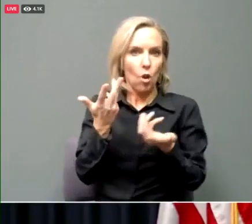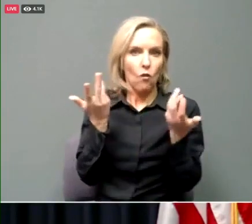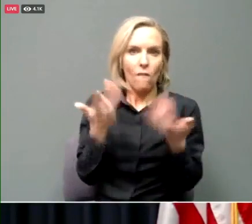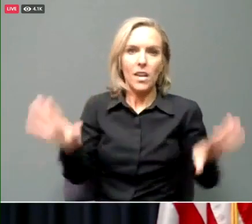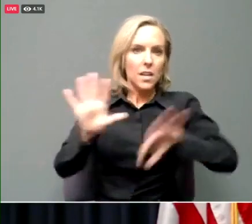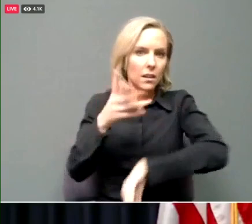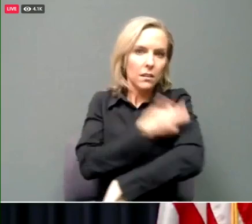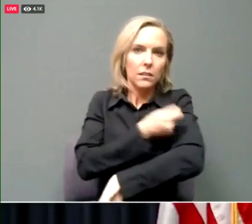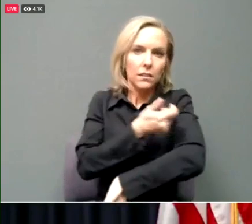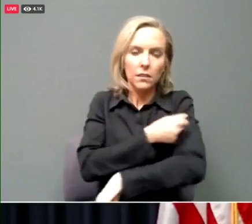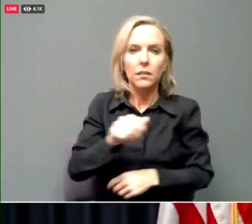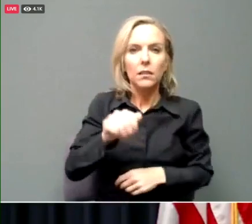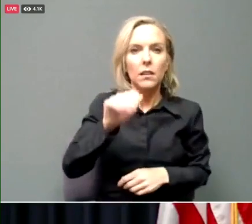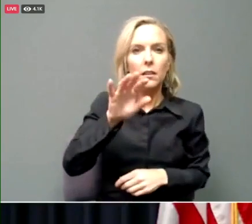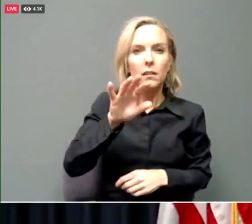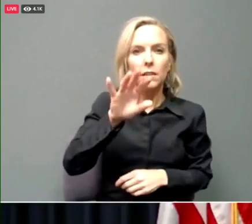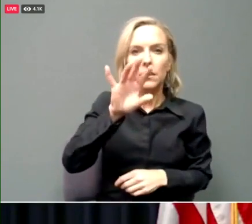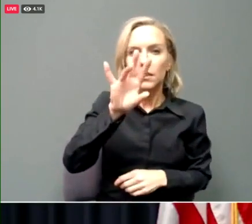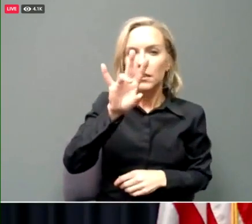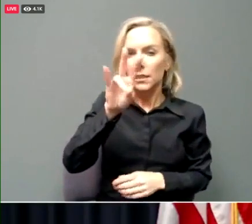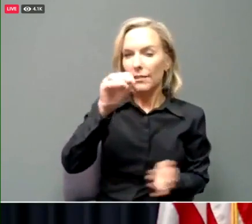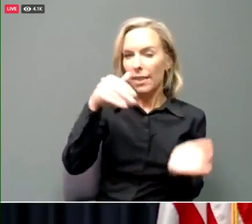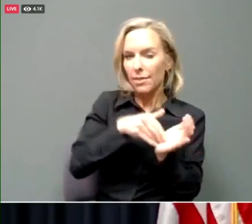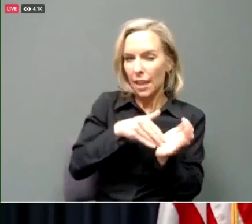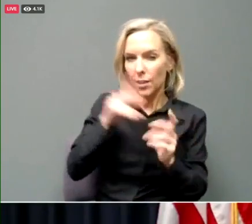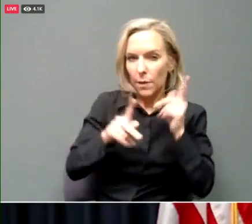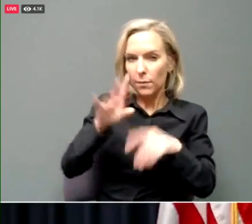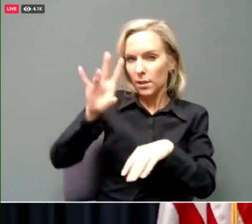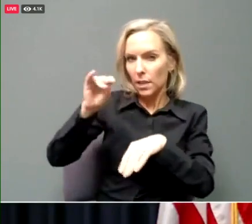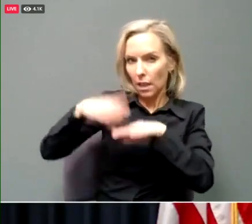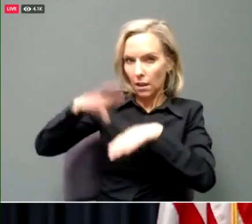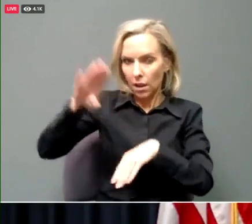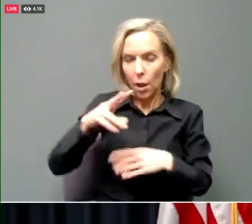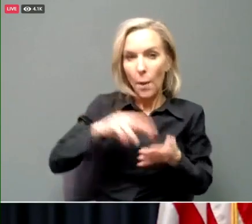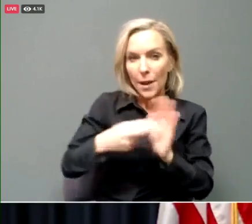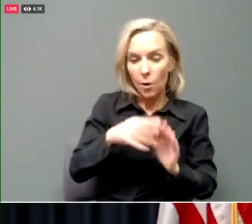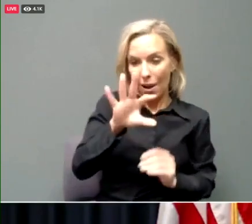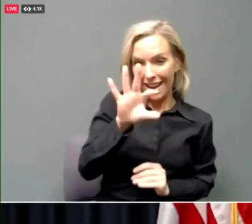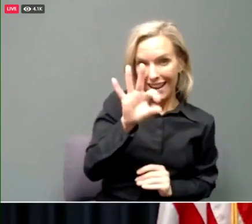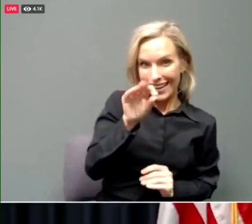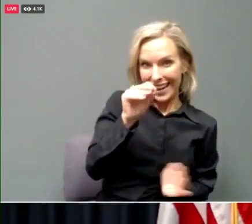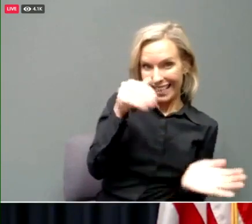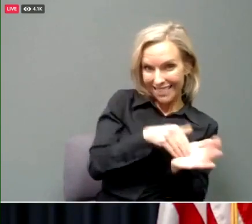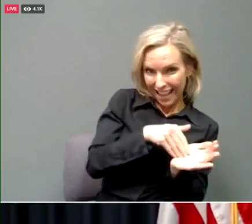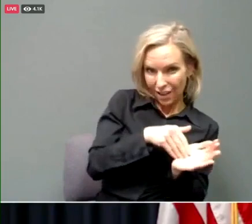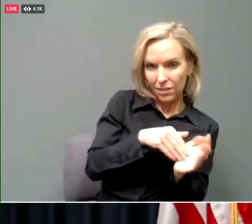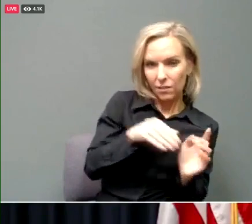over, so that means we've gotten 90,000 out of about 490,000 people, 17 over,